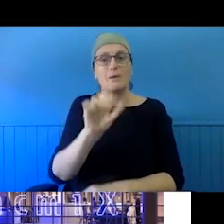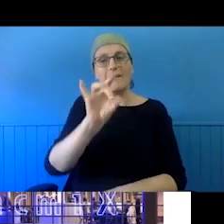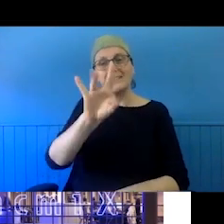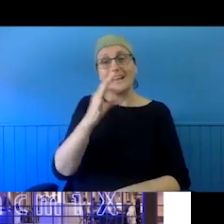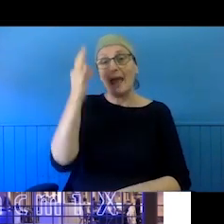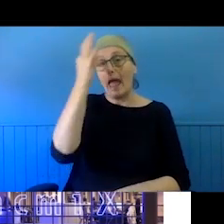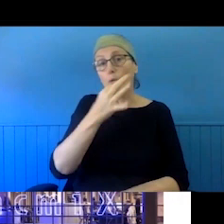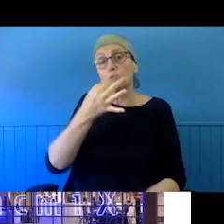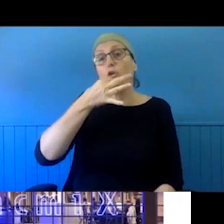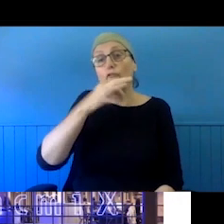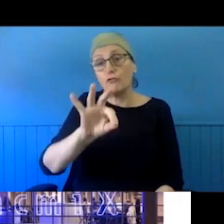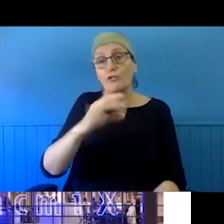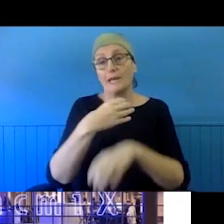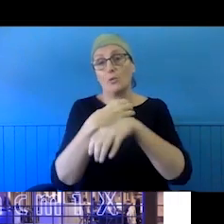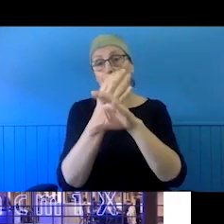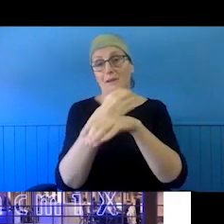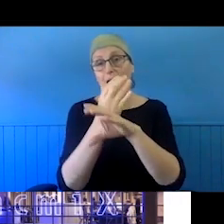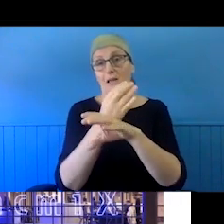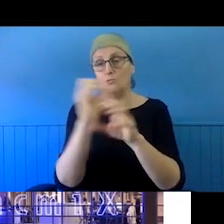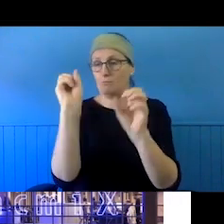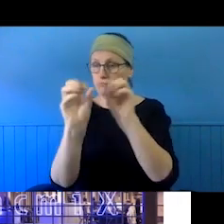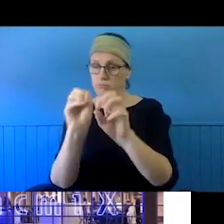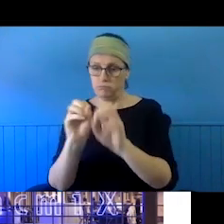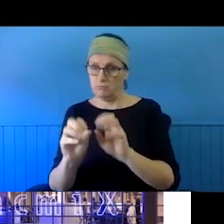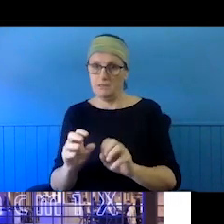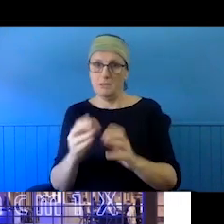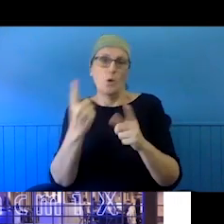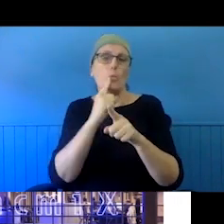things like digital business models, experienced economy, et cetera, that